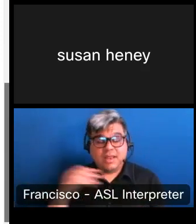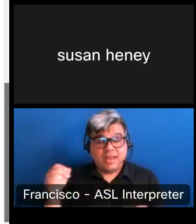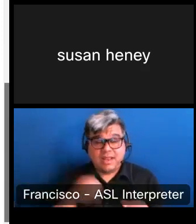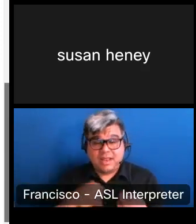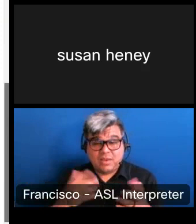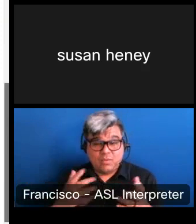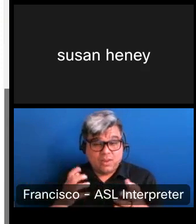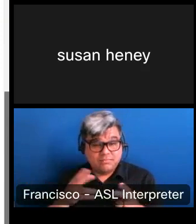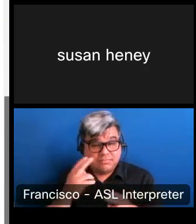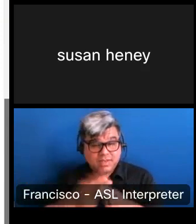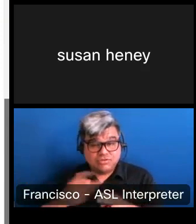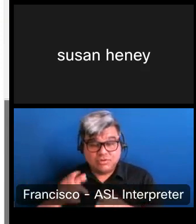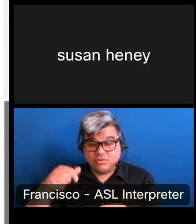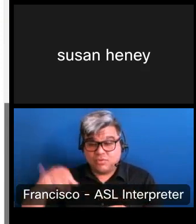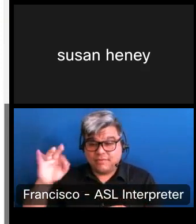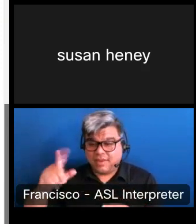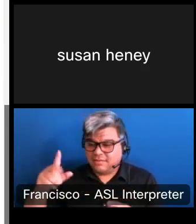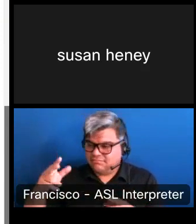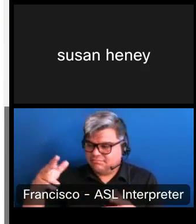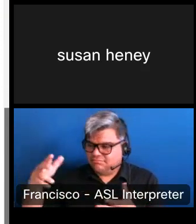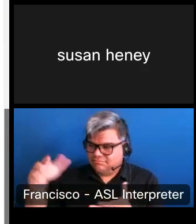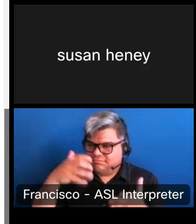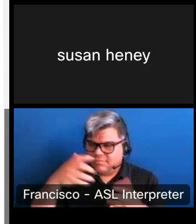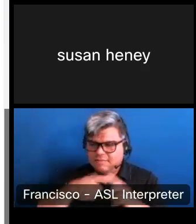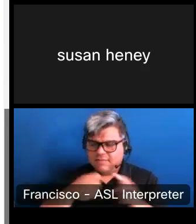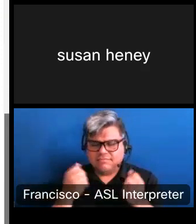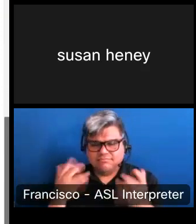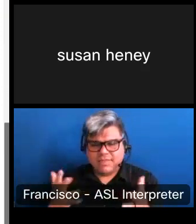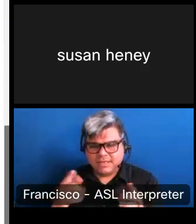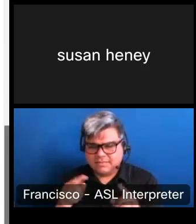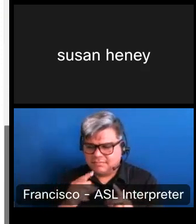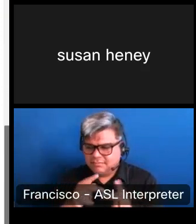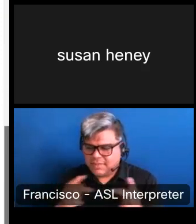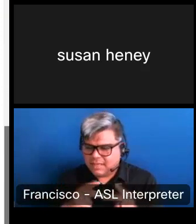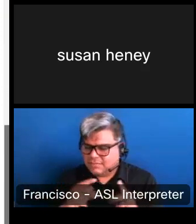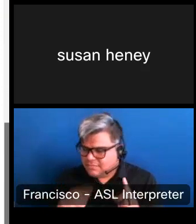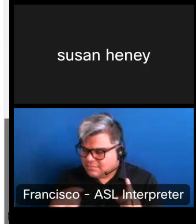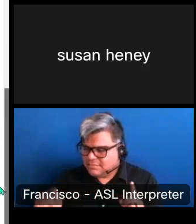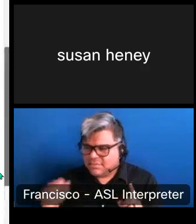data from many sources, including decennial census data, the ACS and the Economic Census.